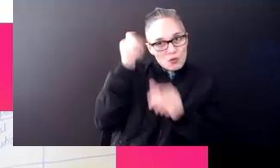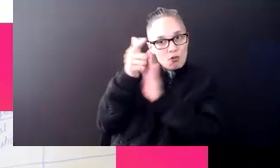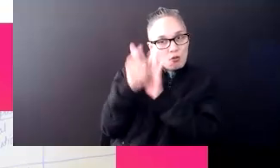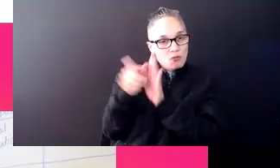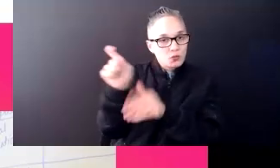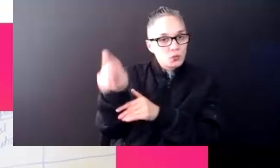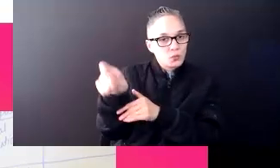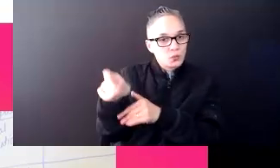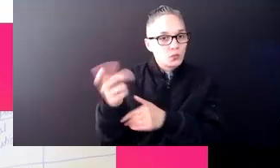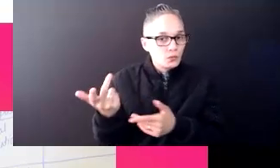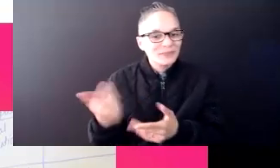So those are all things to think about.